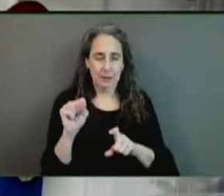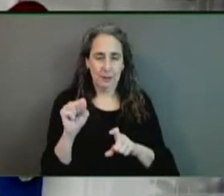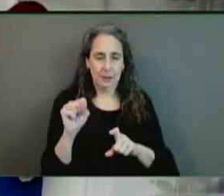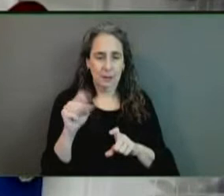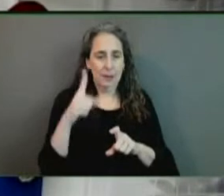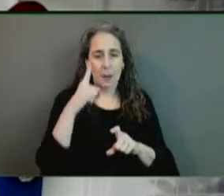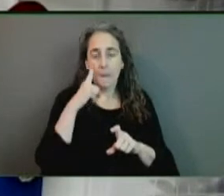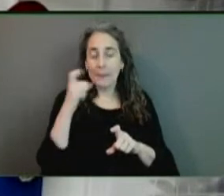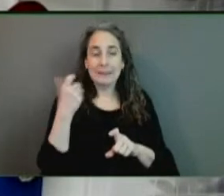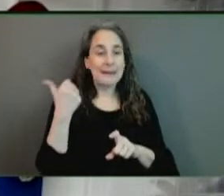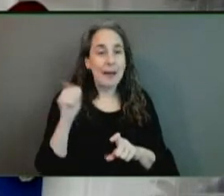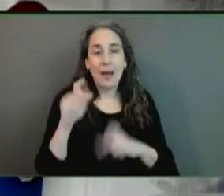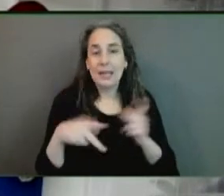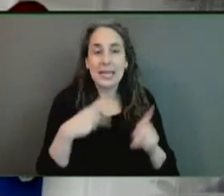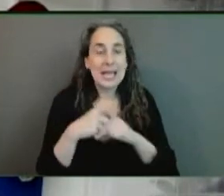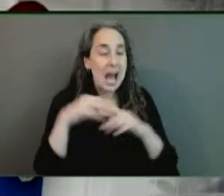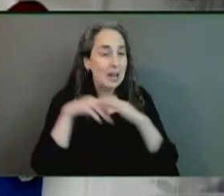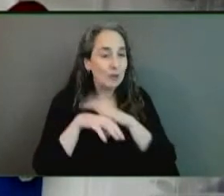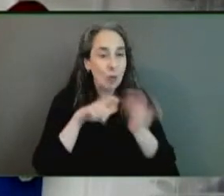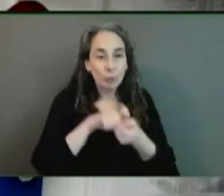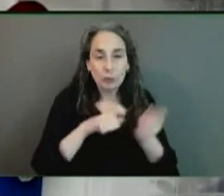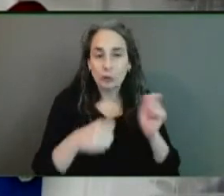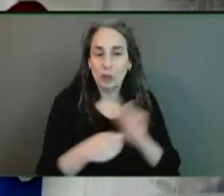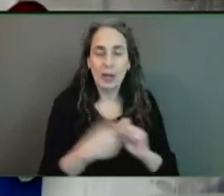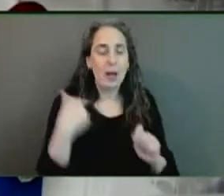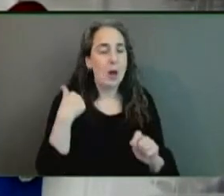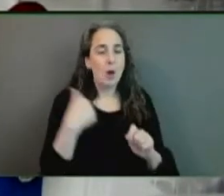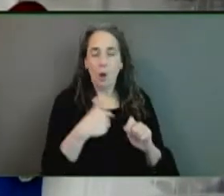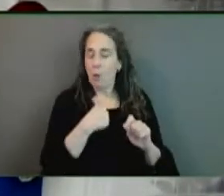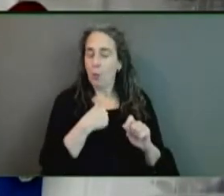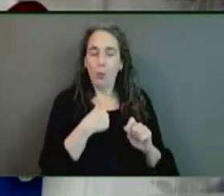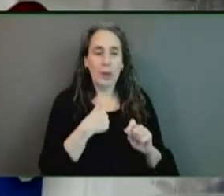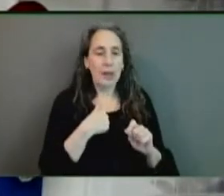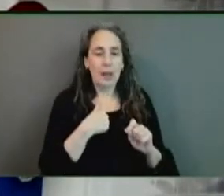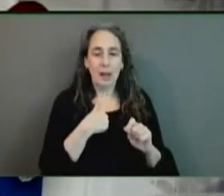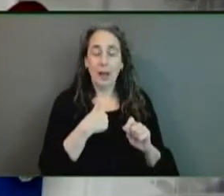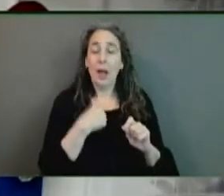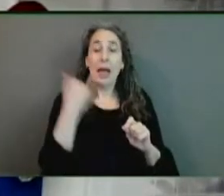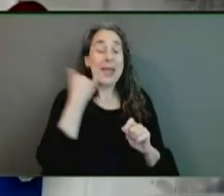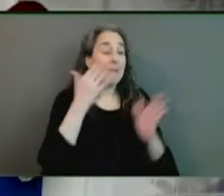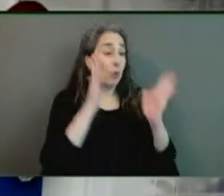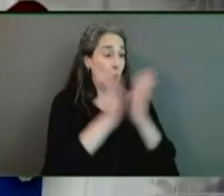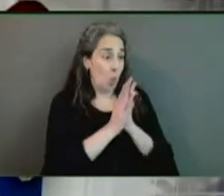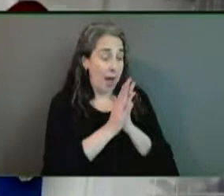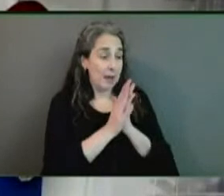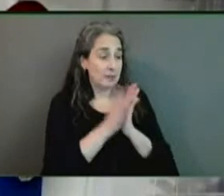test kits. We are, you know, because of any kind of